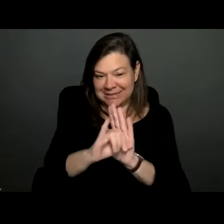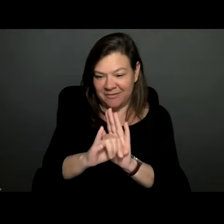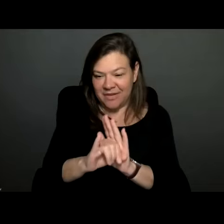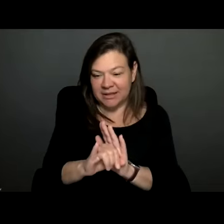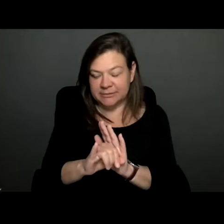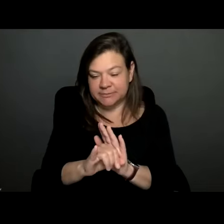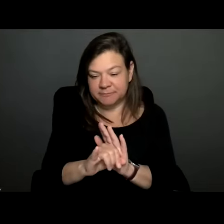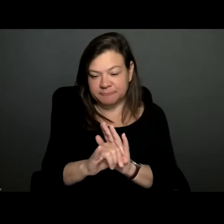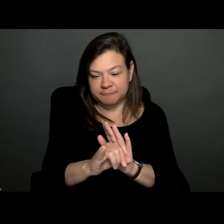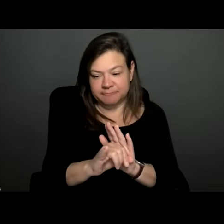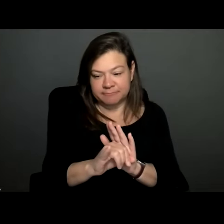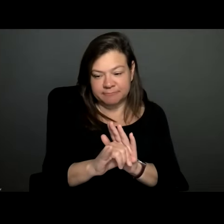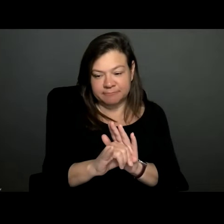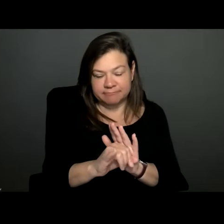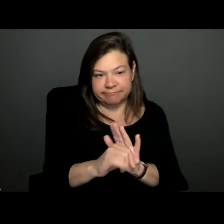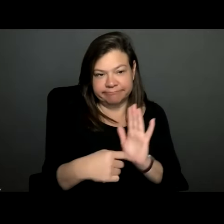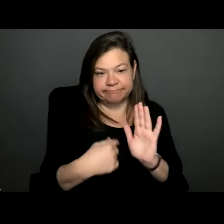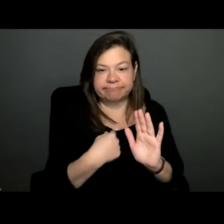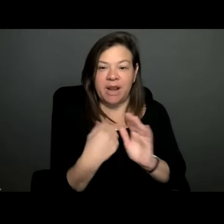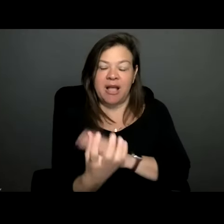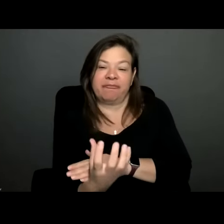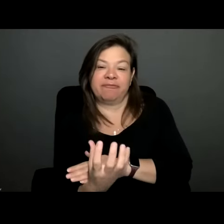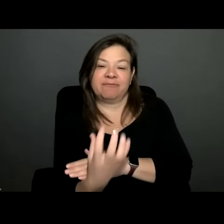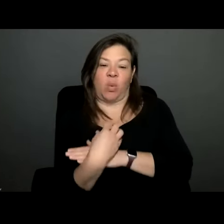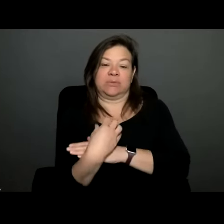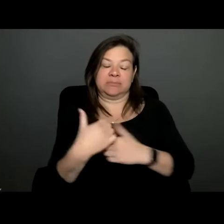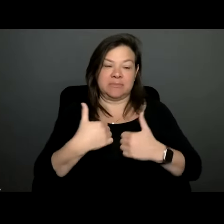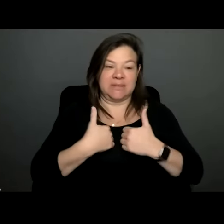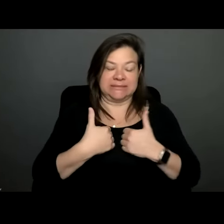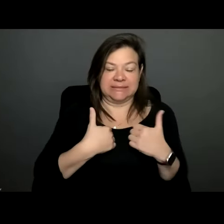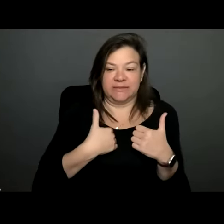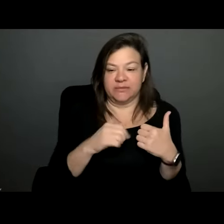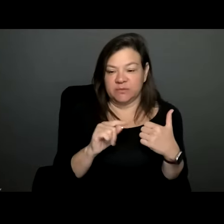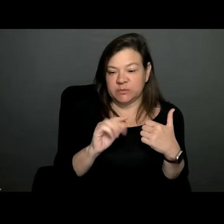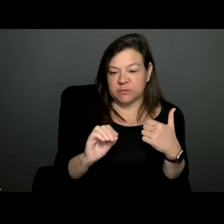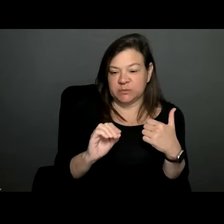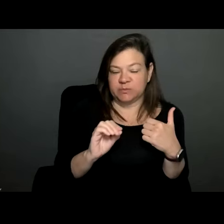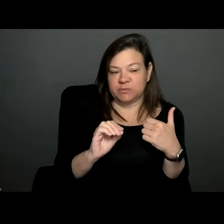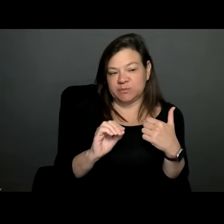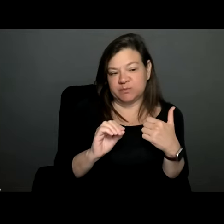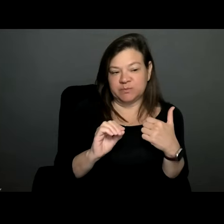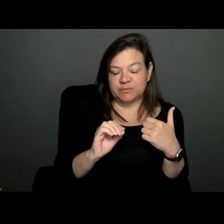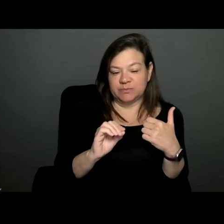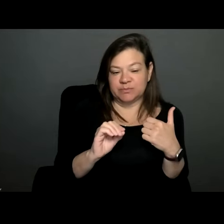I've forced myself to put that on my resume.